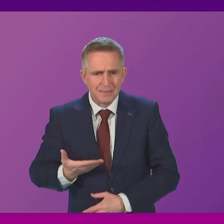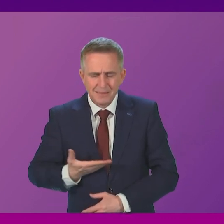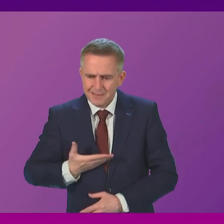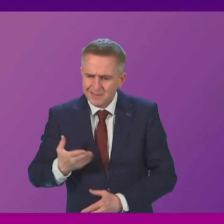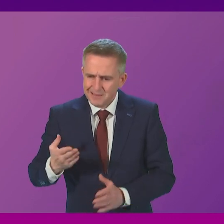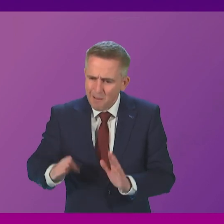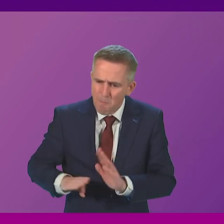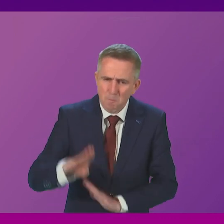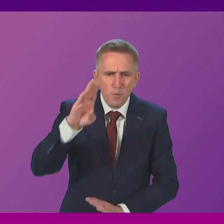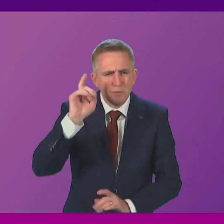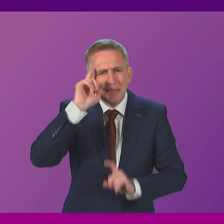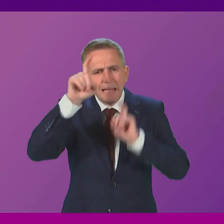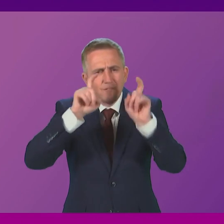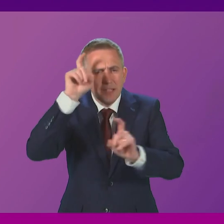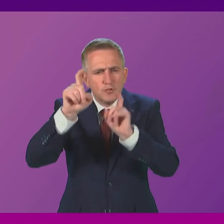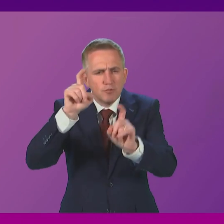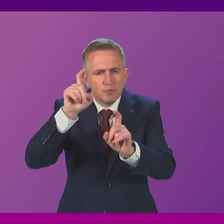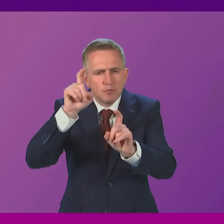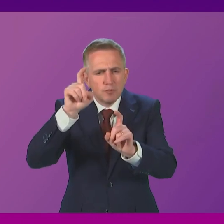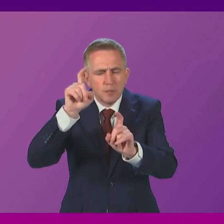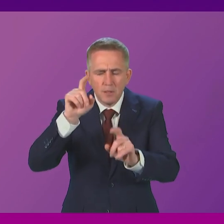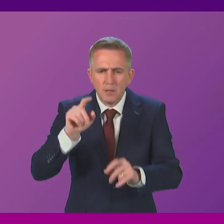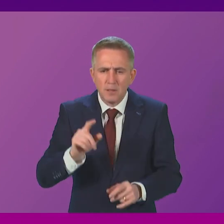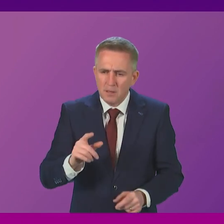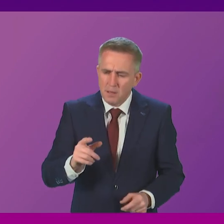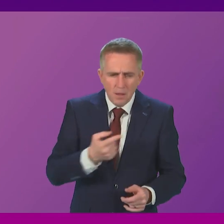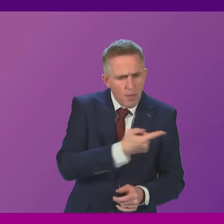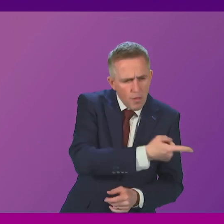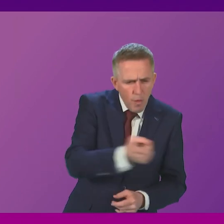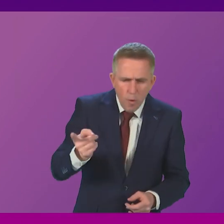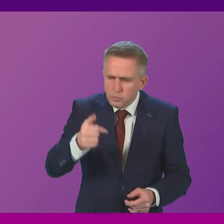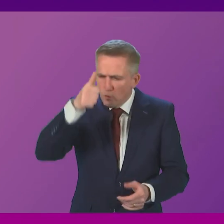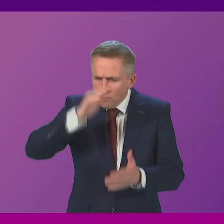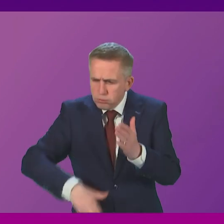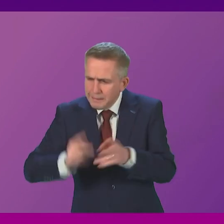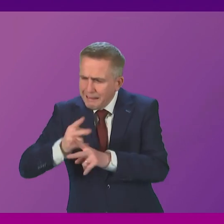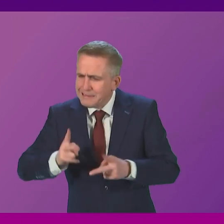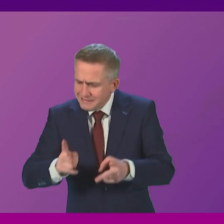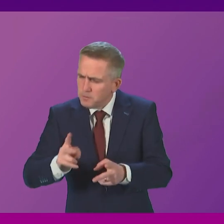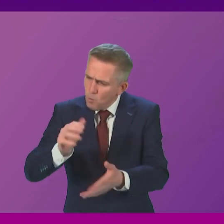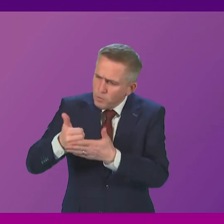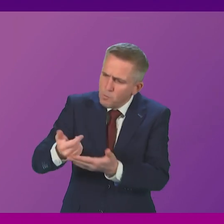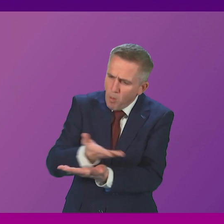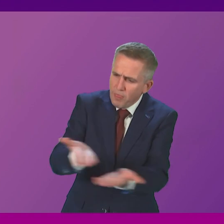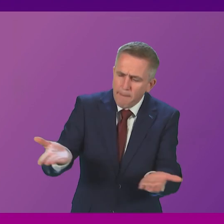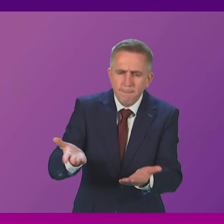We will keep the promise that we have made to people with experience of the care system. We will do so not just for young people—as important as that is, of course—because